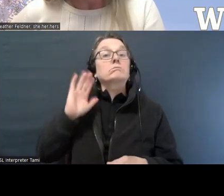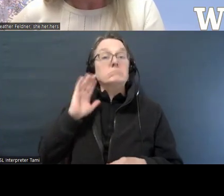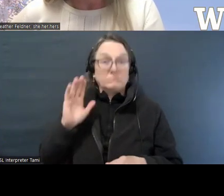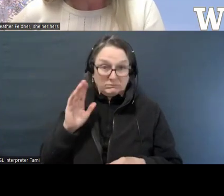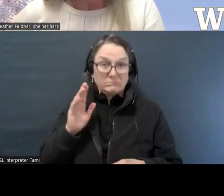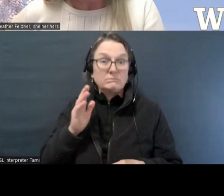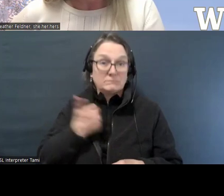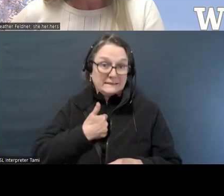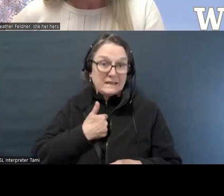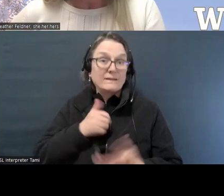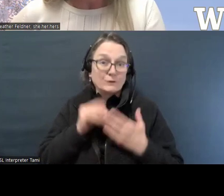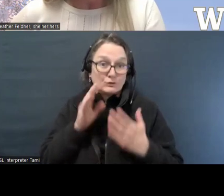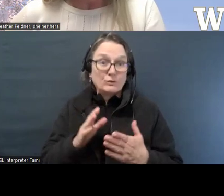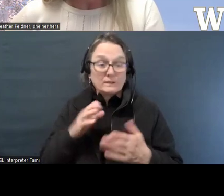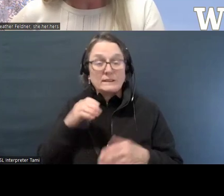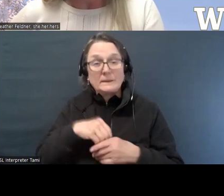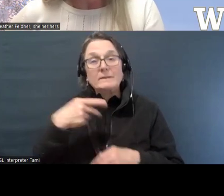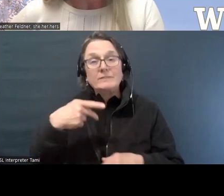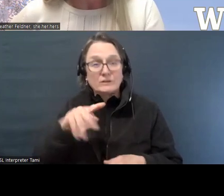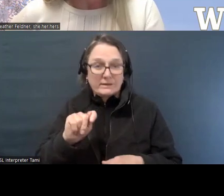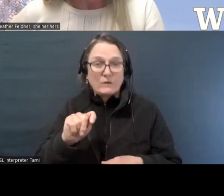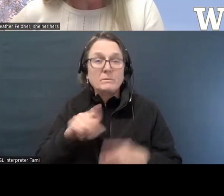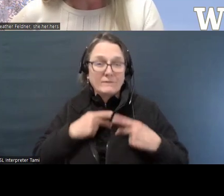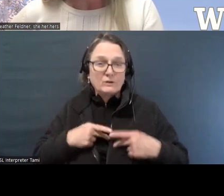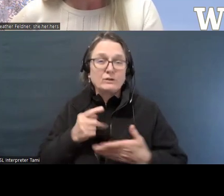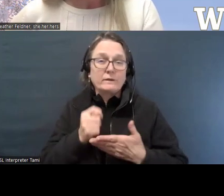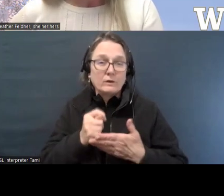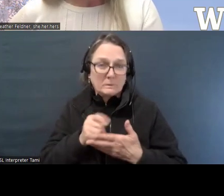We absolutely did these types of simulations.